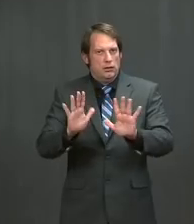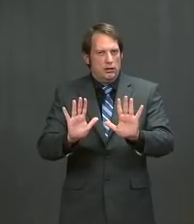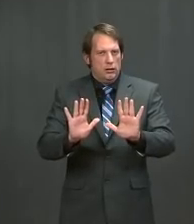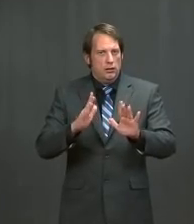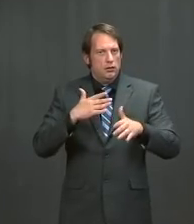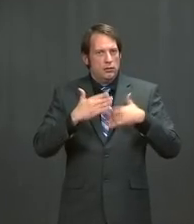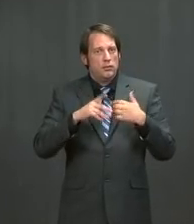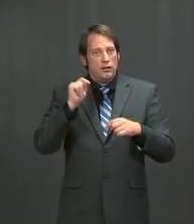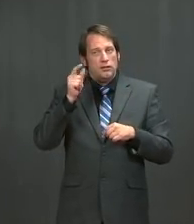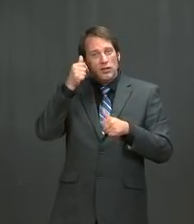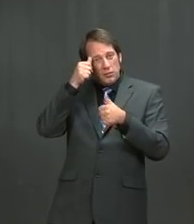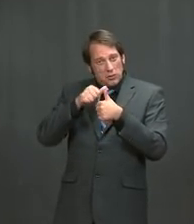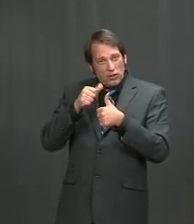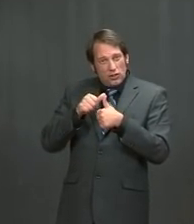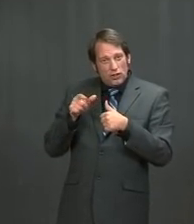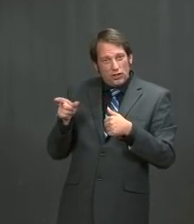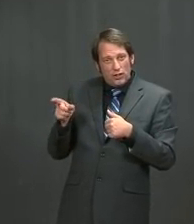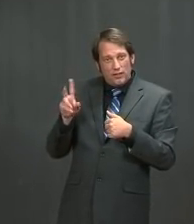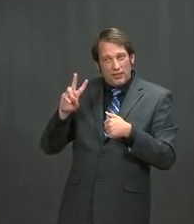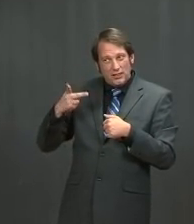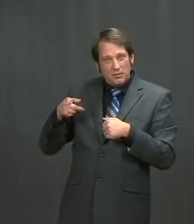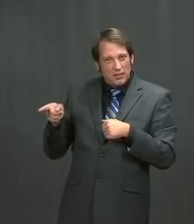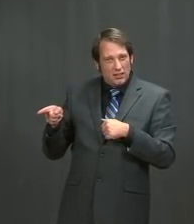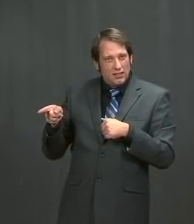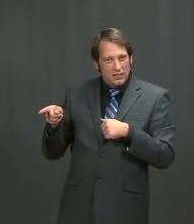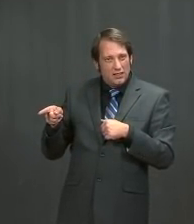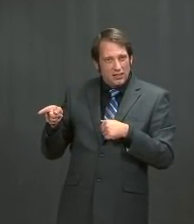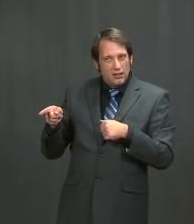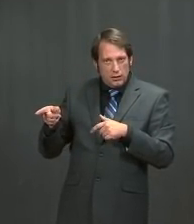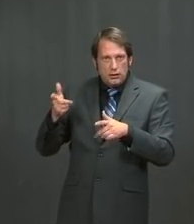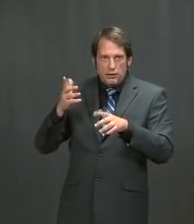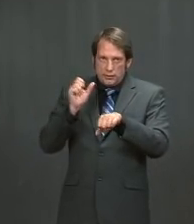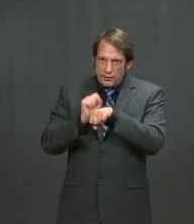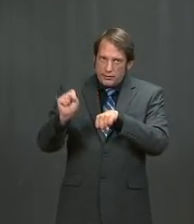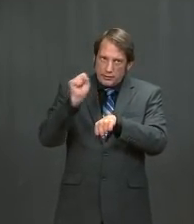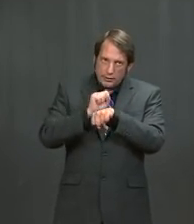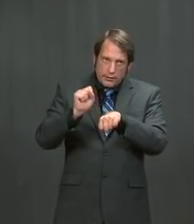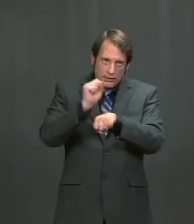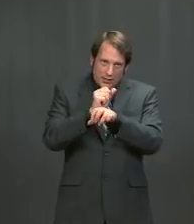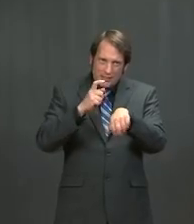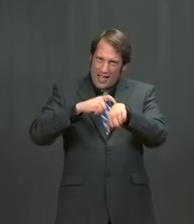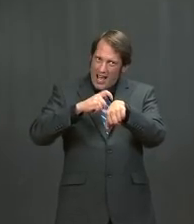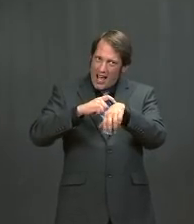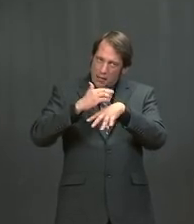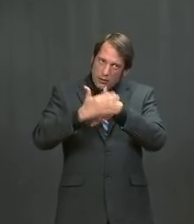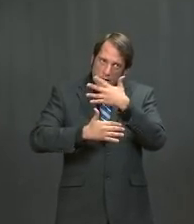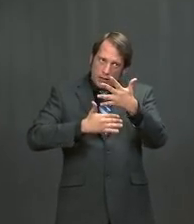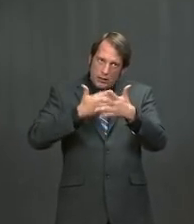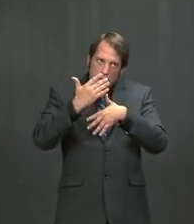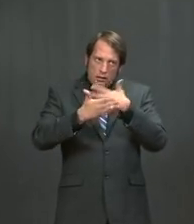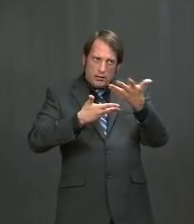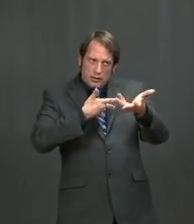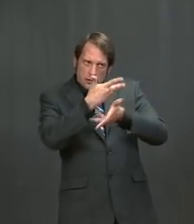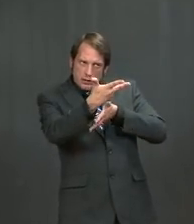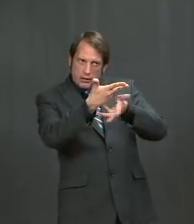of the time it took to work through a diplomatic process. I don't have a prediction to make in terms of how long it will take. You're right that, of course,